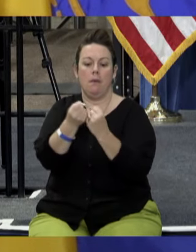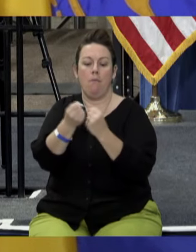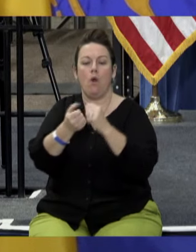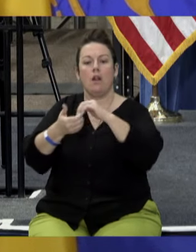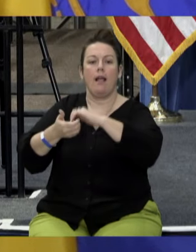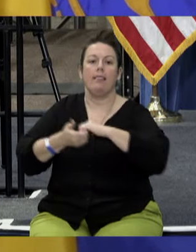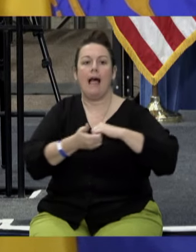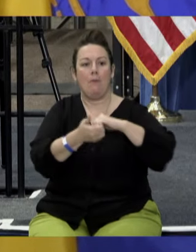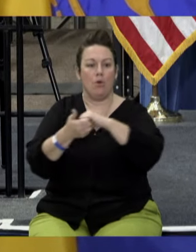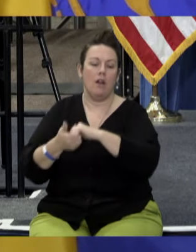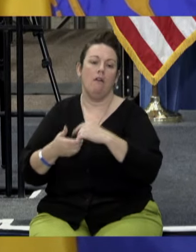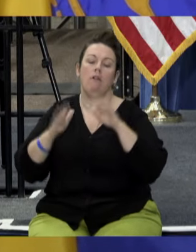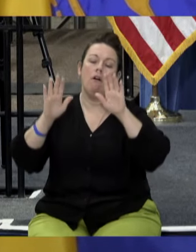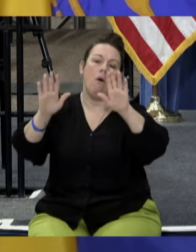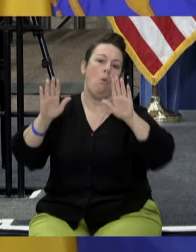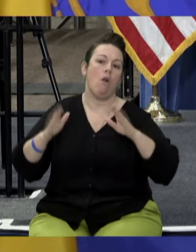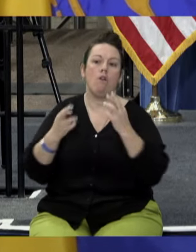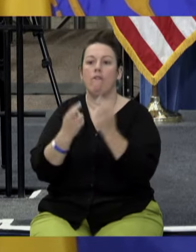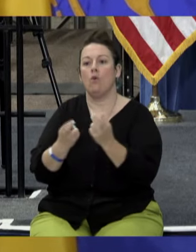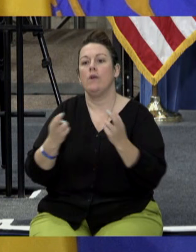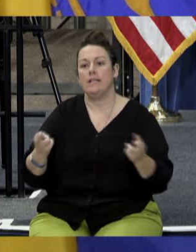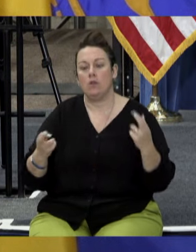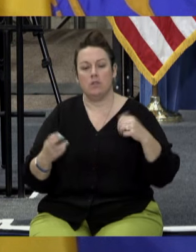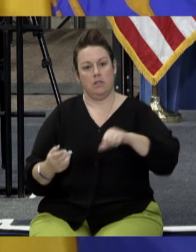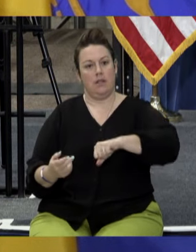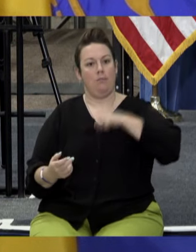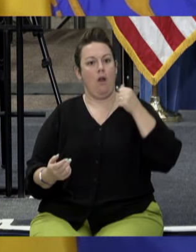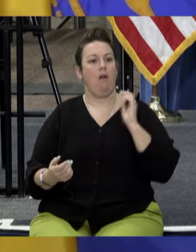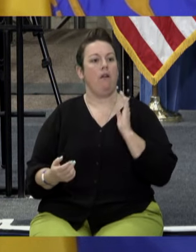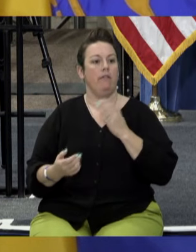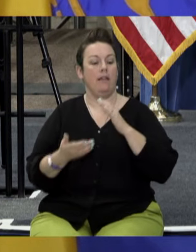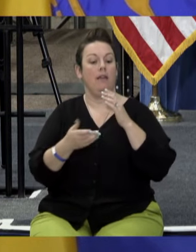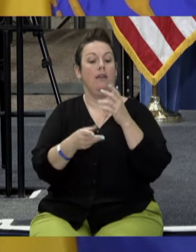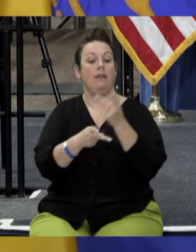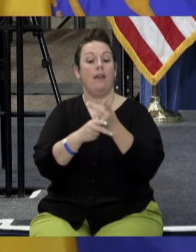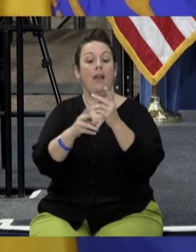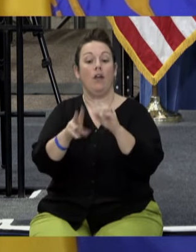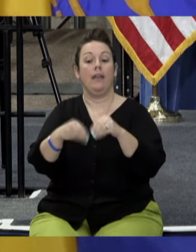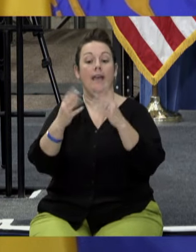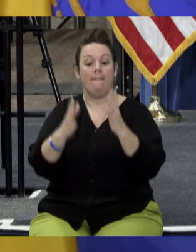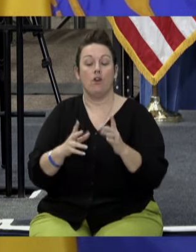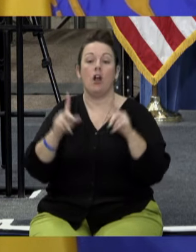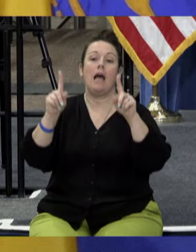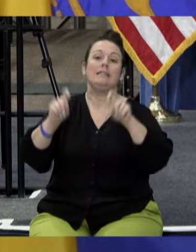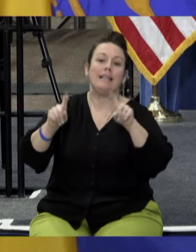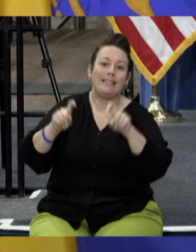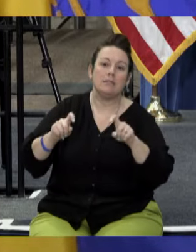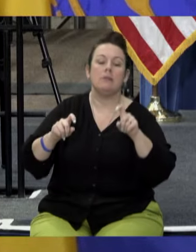and we're really proud to partner and work on the caregiver assessment assessments and resources.